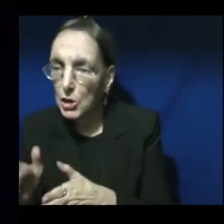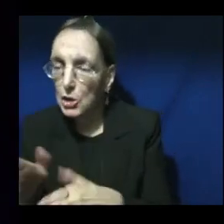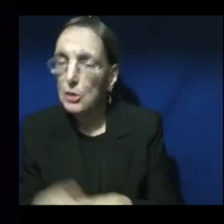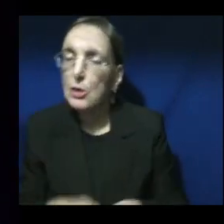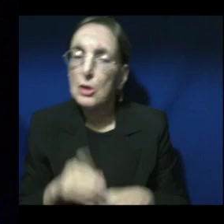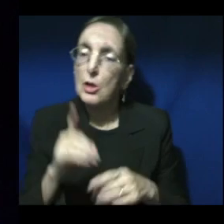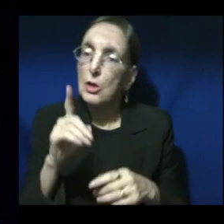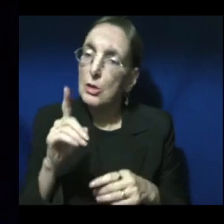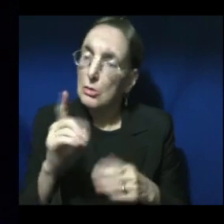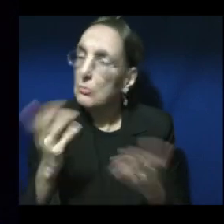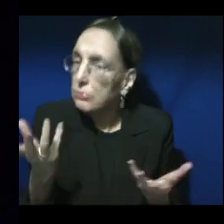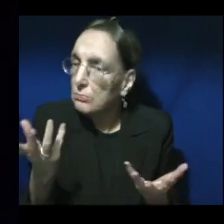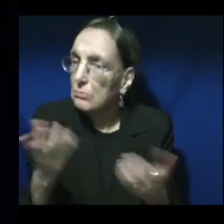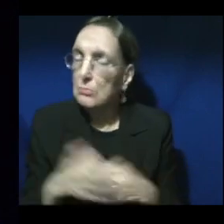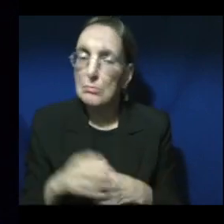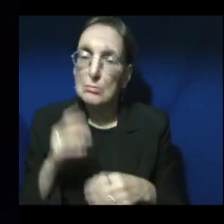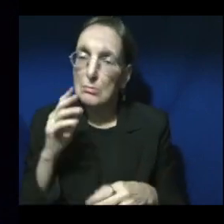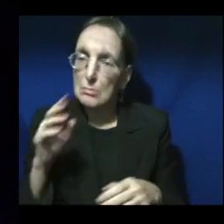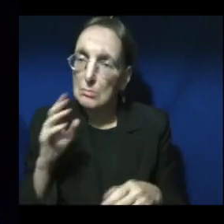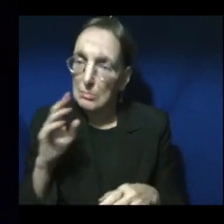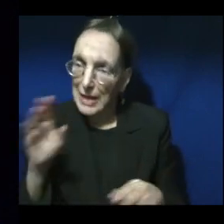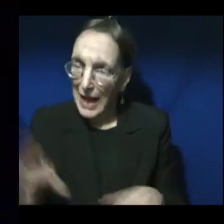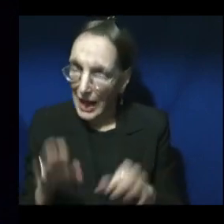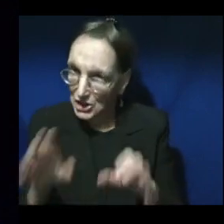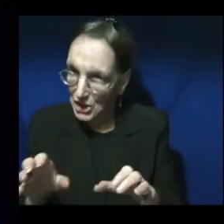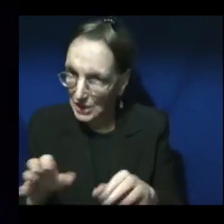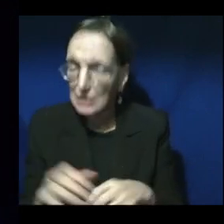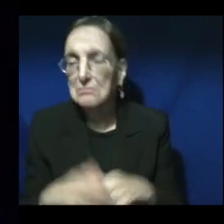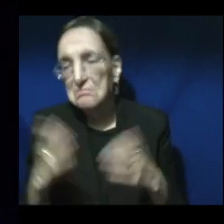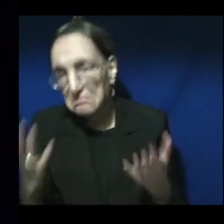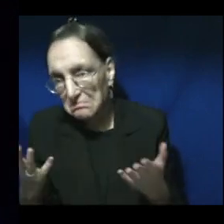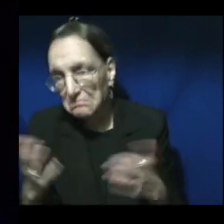but holding those identities is even better. Same holds true for negative behaviors, but in the